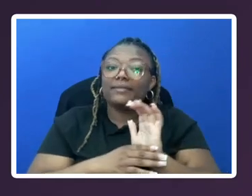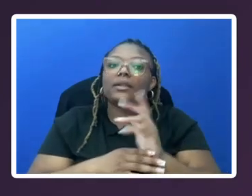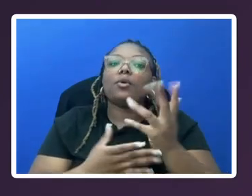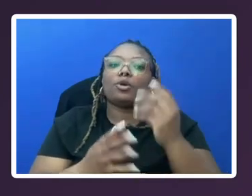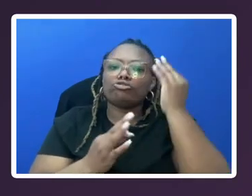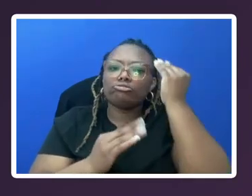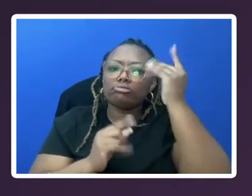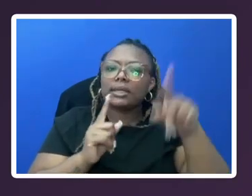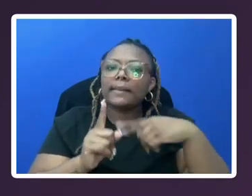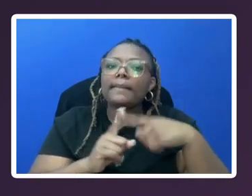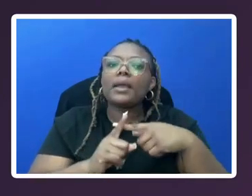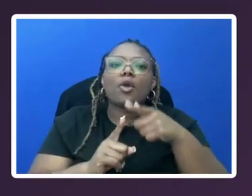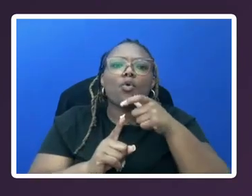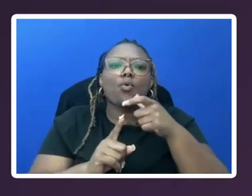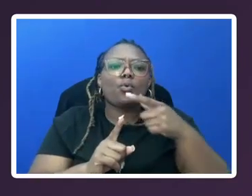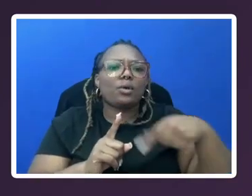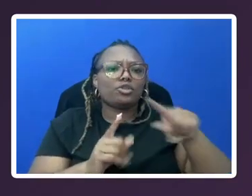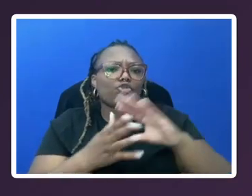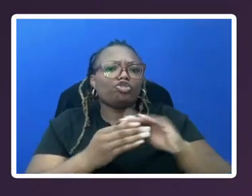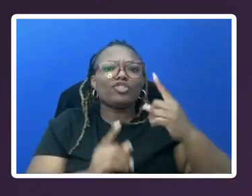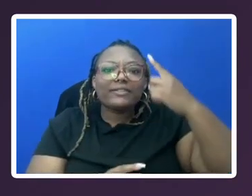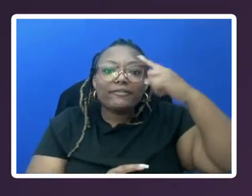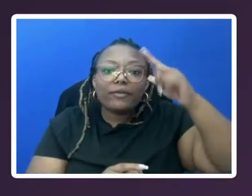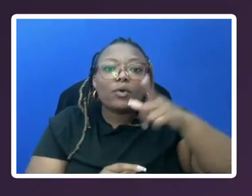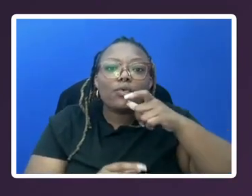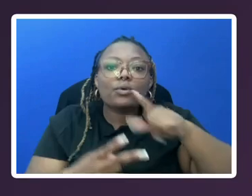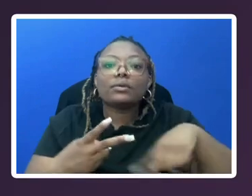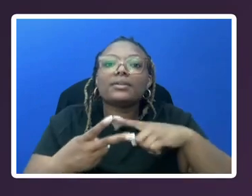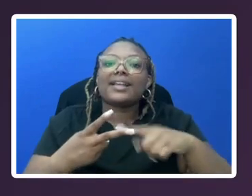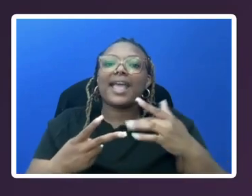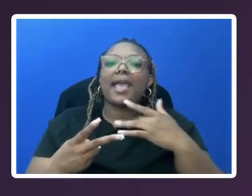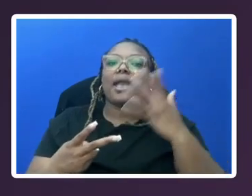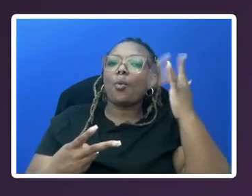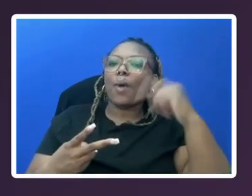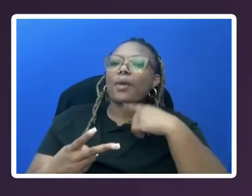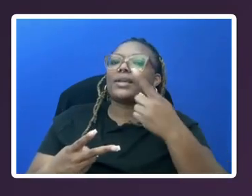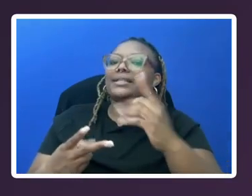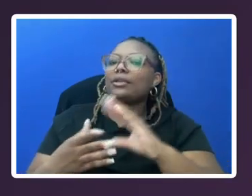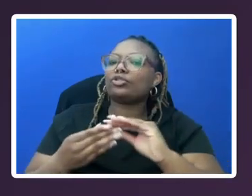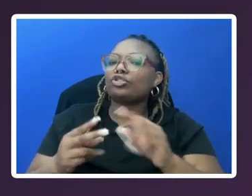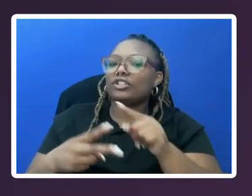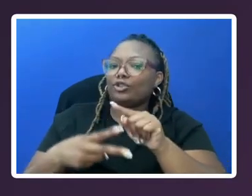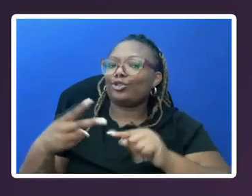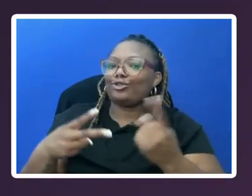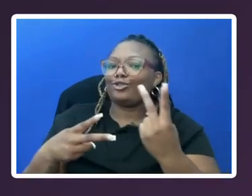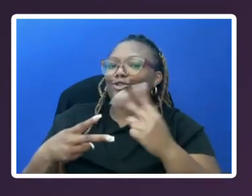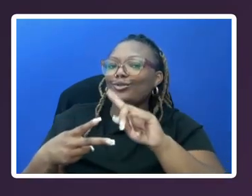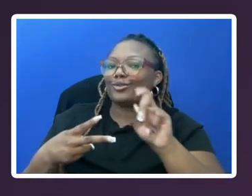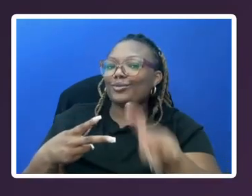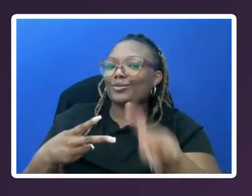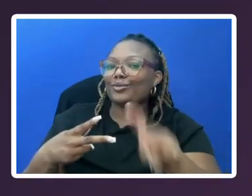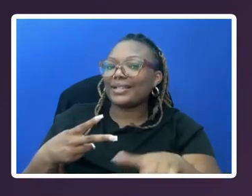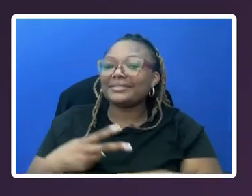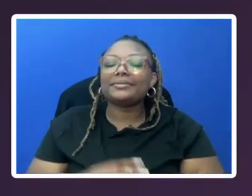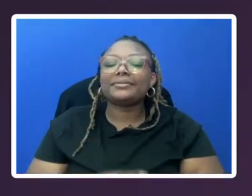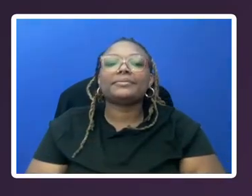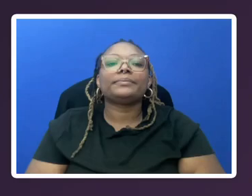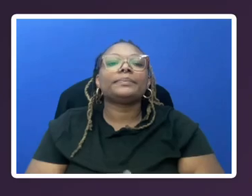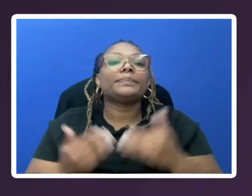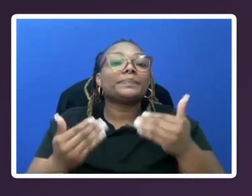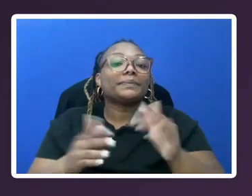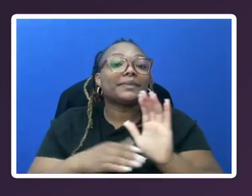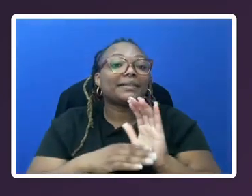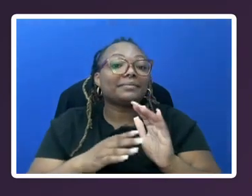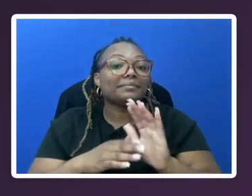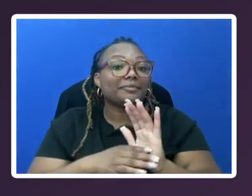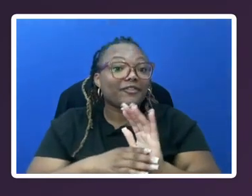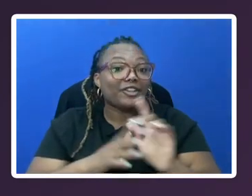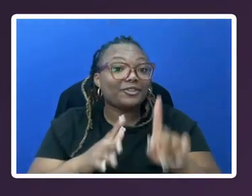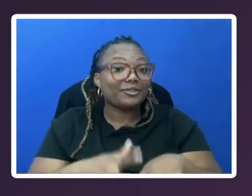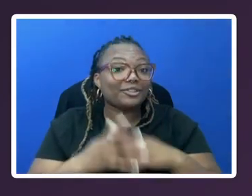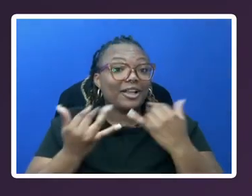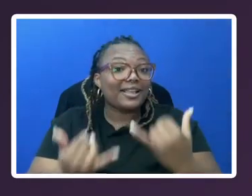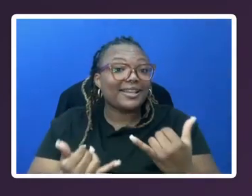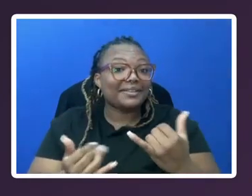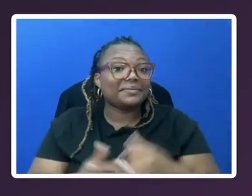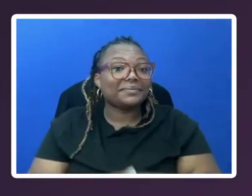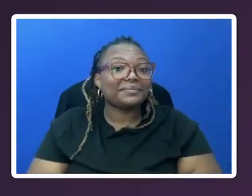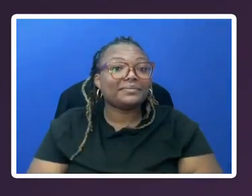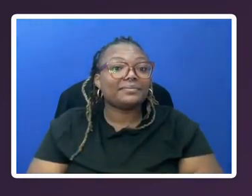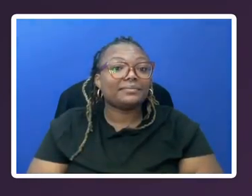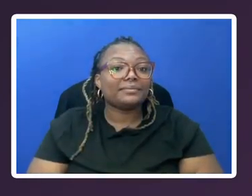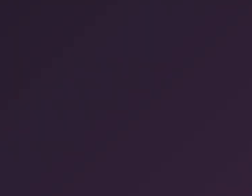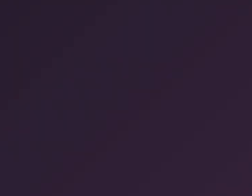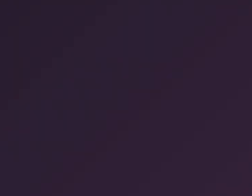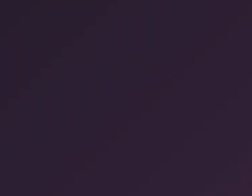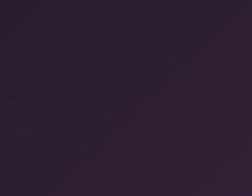stories are for and why we tell them. So, we'll go ahead and play the video when they're ready.